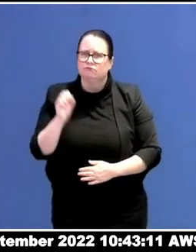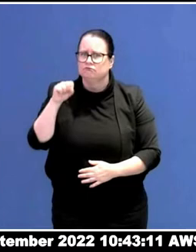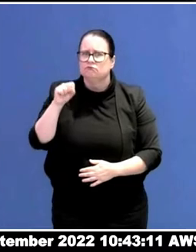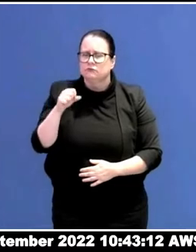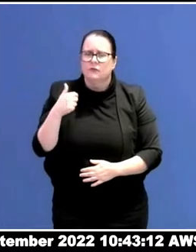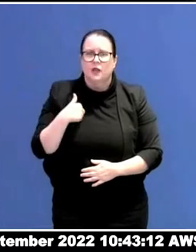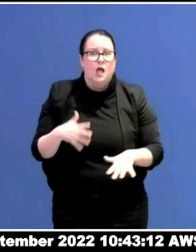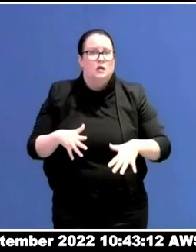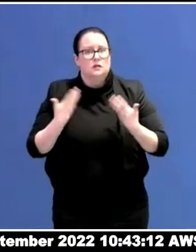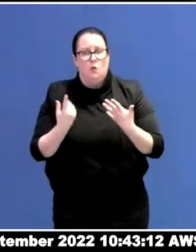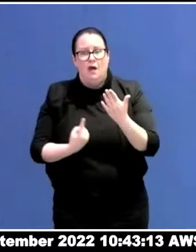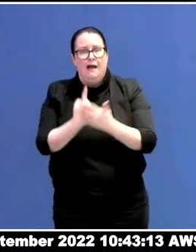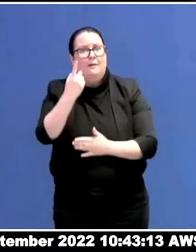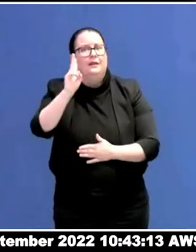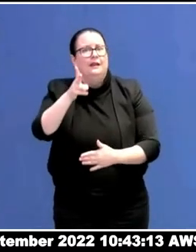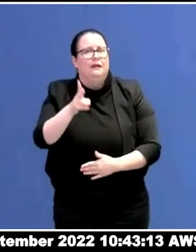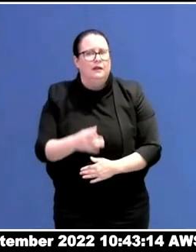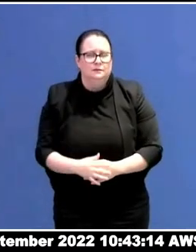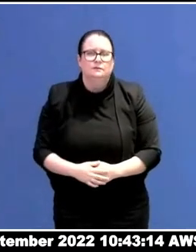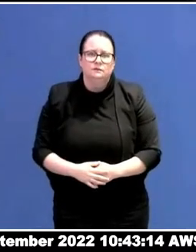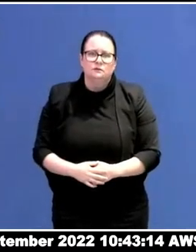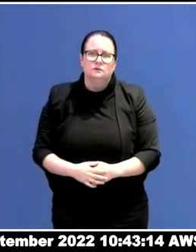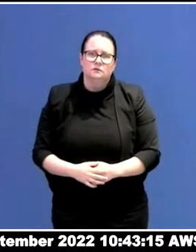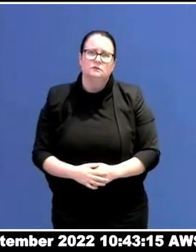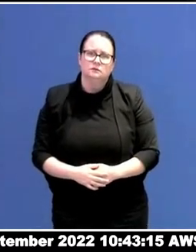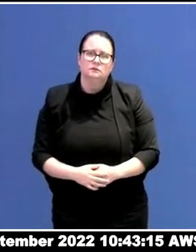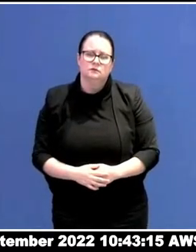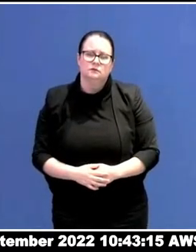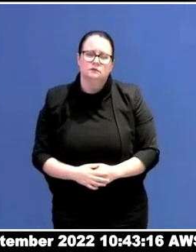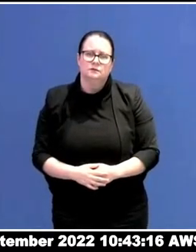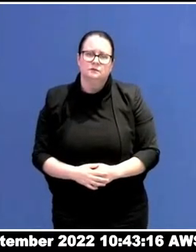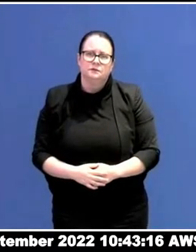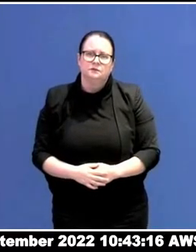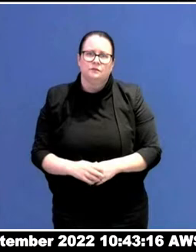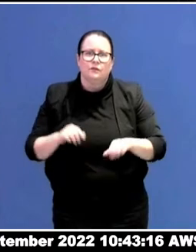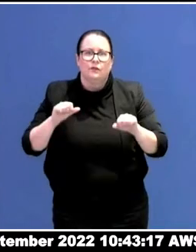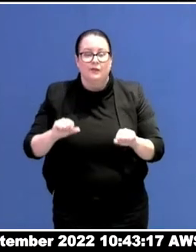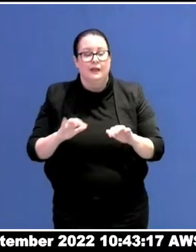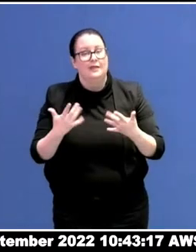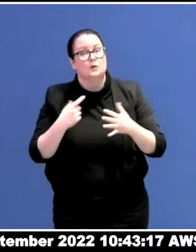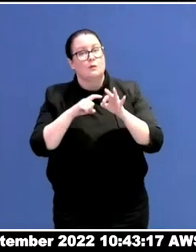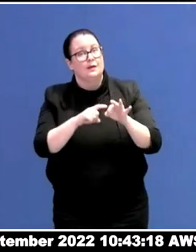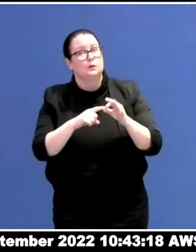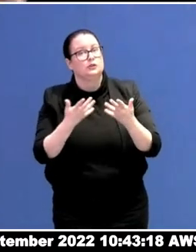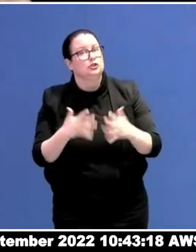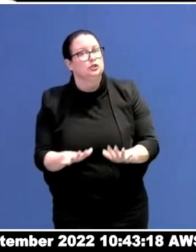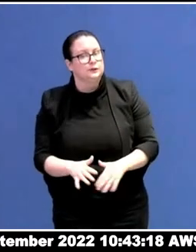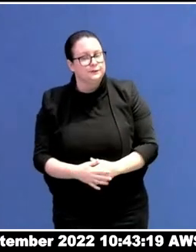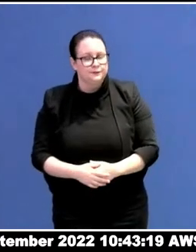things don't reoccur. MR GRIFFIN: Chair, they are the questions I have for Terry. Thank you, Mr Griffin.